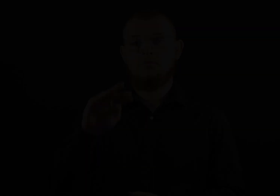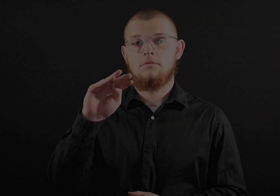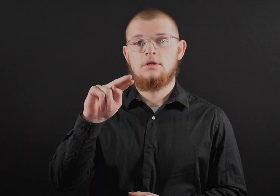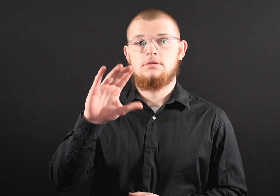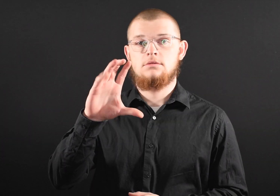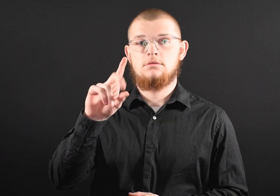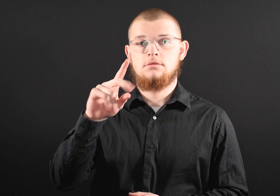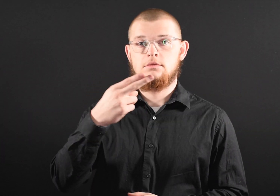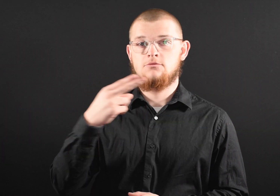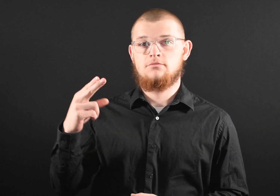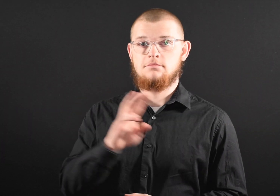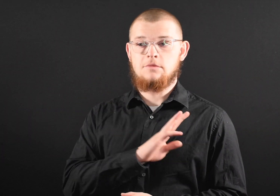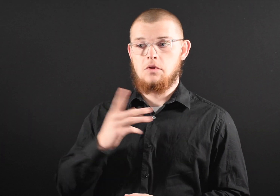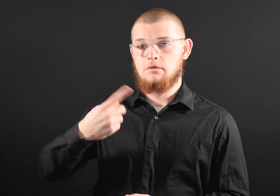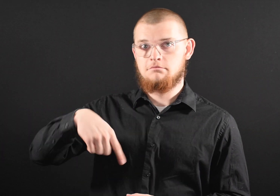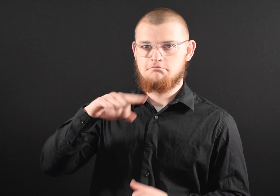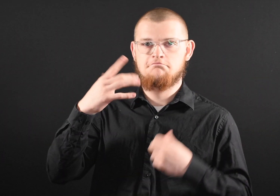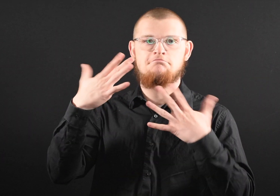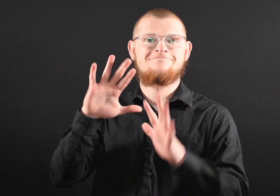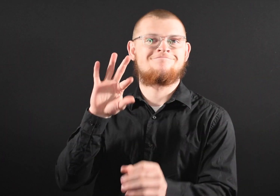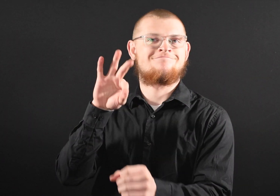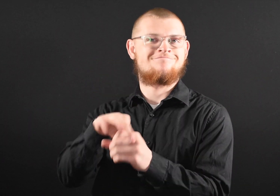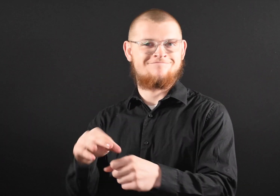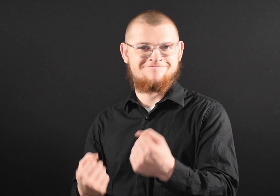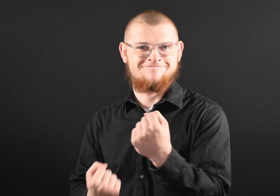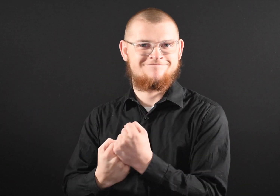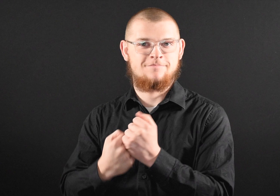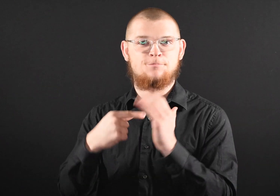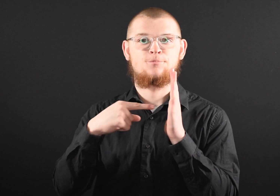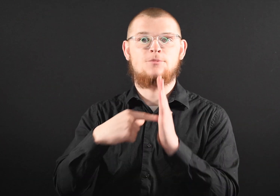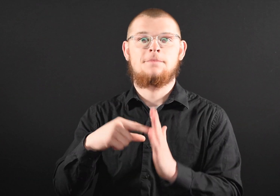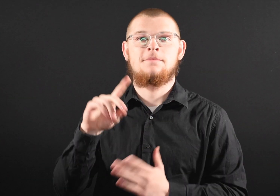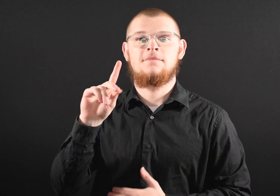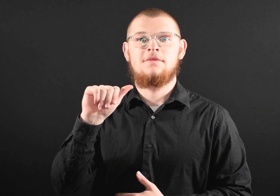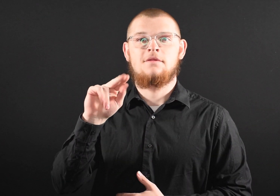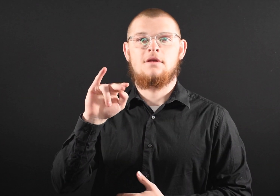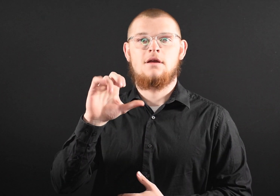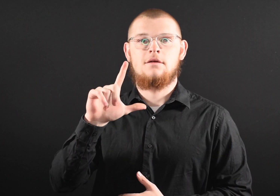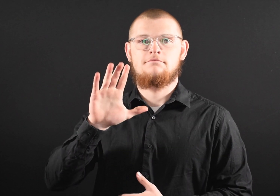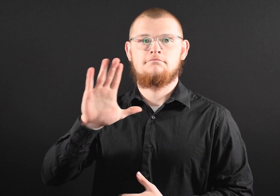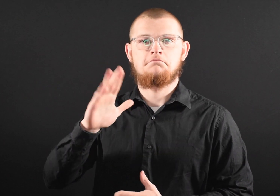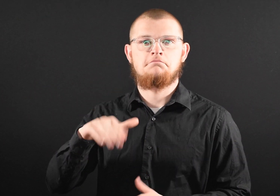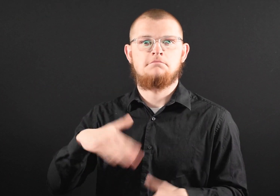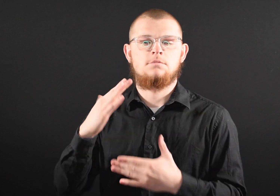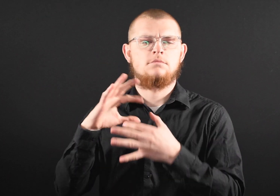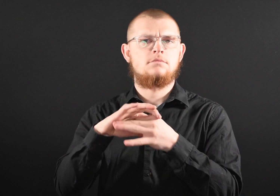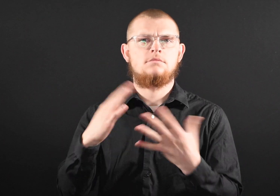MNCDHH’s board voted to support Rep. Daniel’s bill for